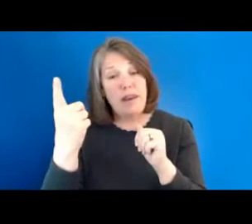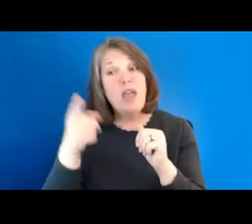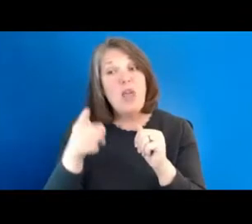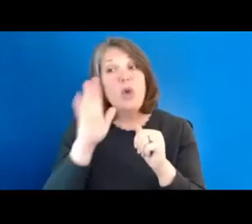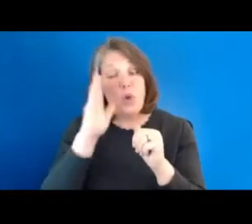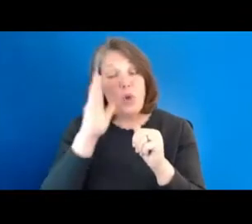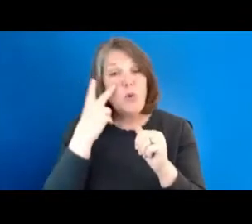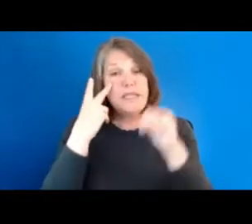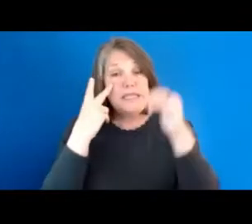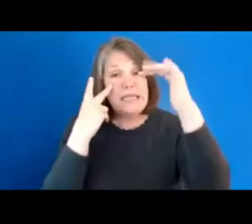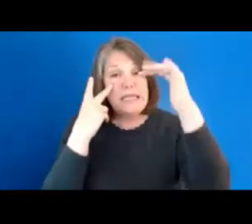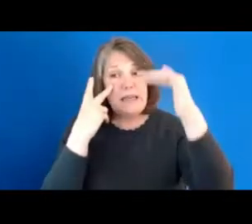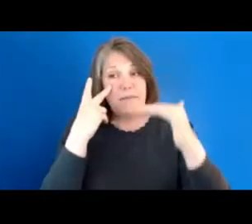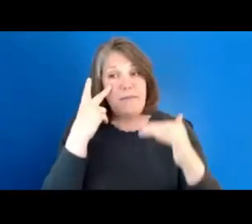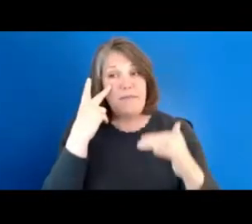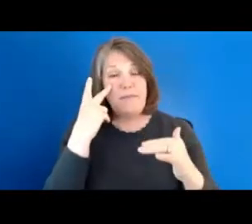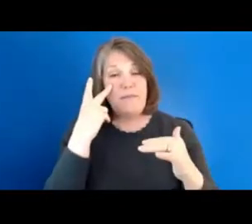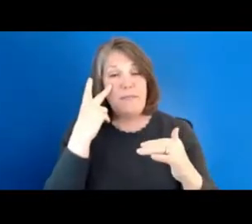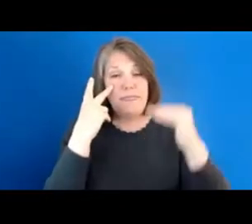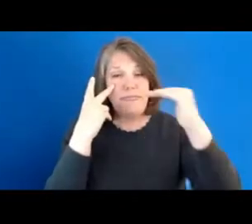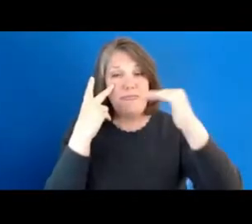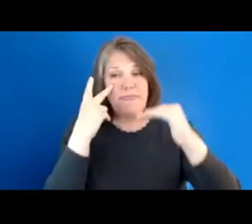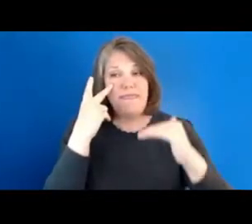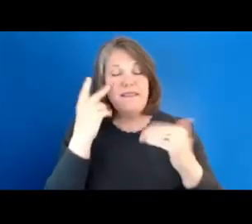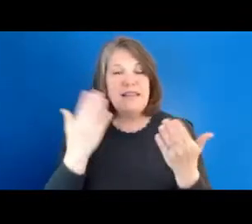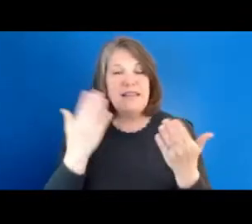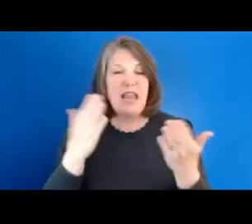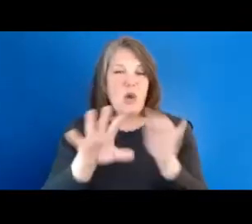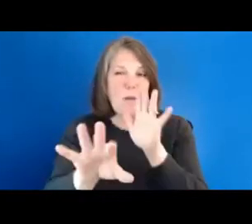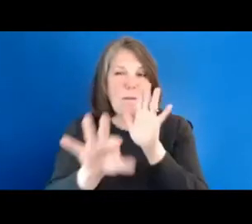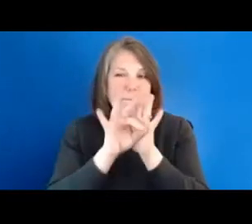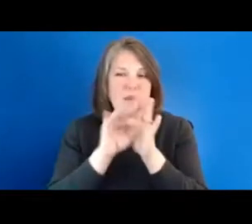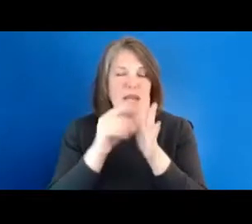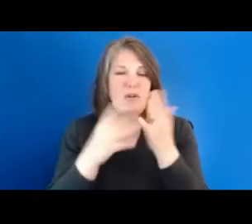them listed here. And you just pick the one that you want to start with.